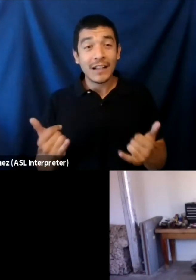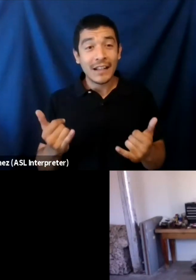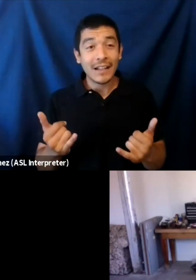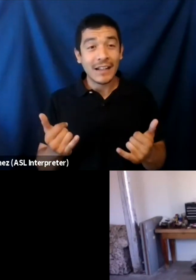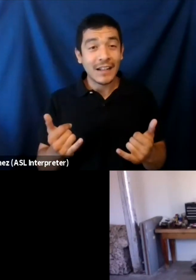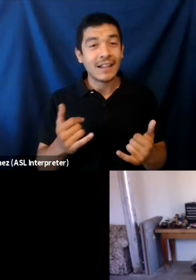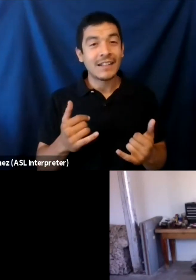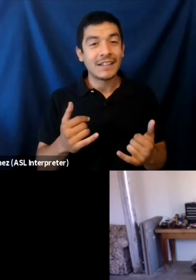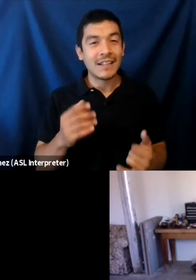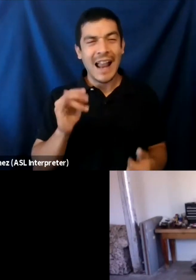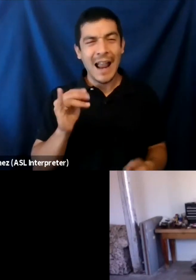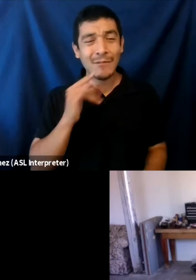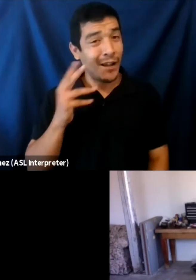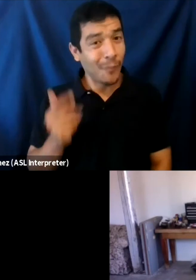and yeah, so I'm like,